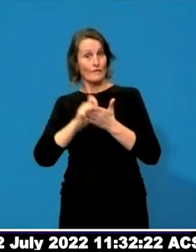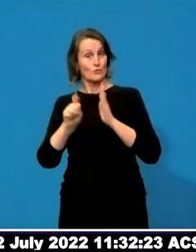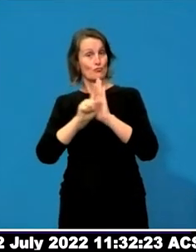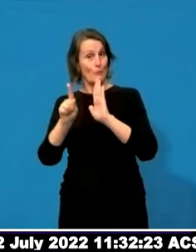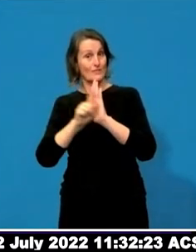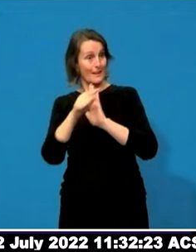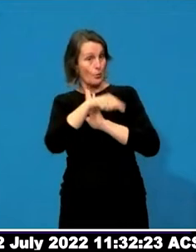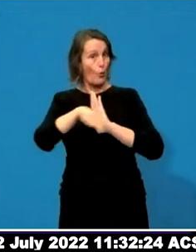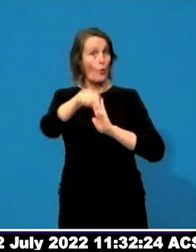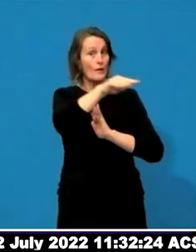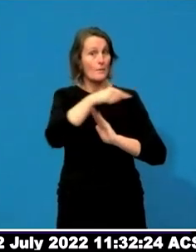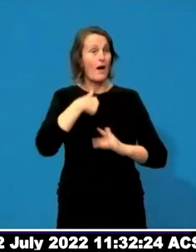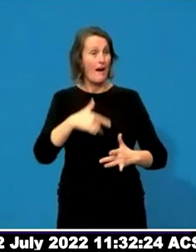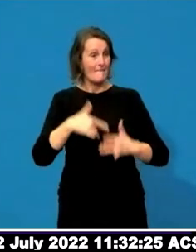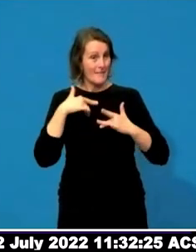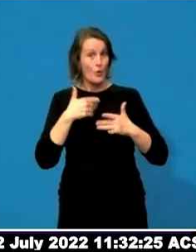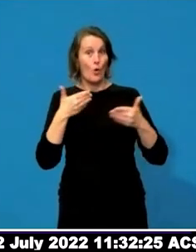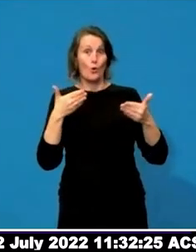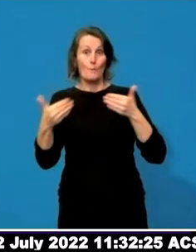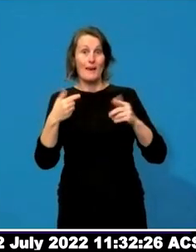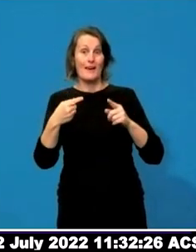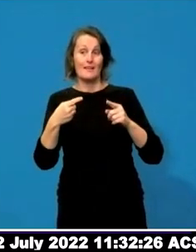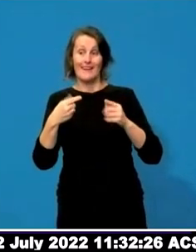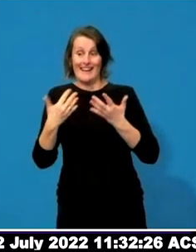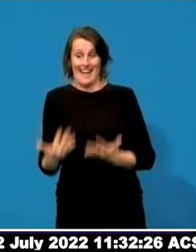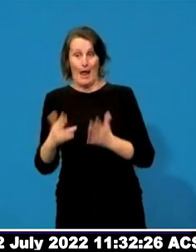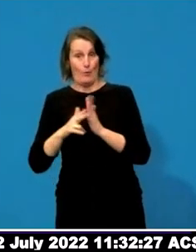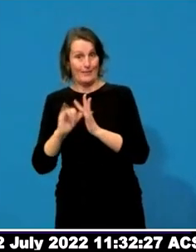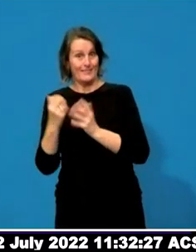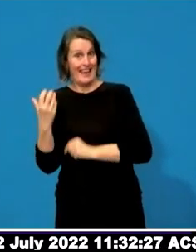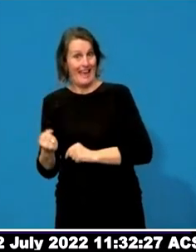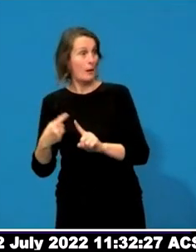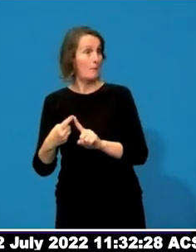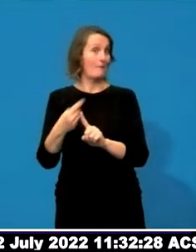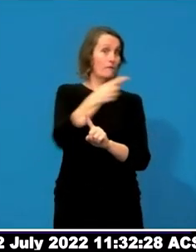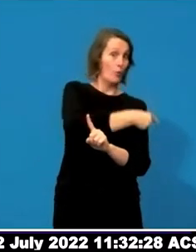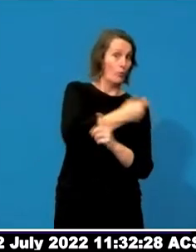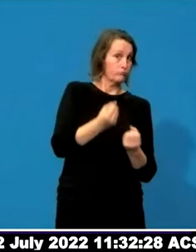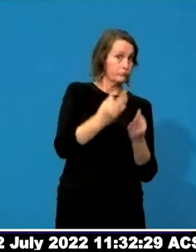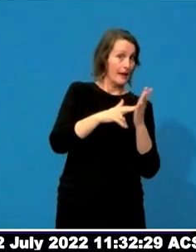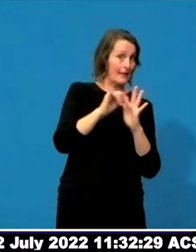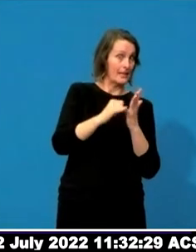now than before there was an NDIS, and so I think that that -